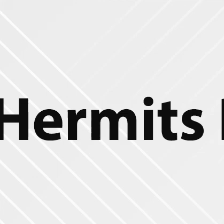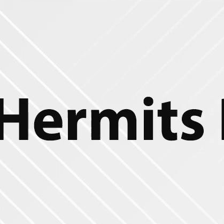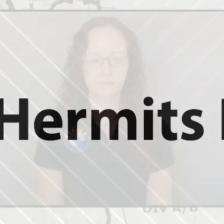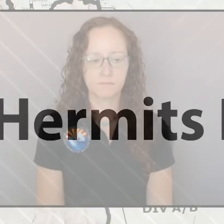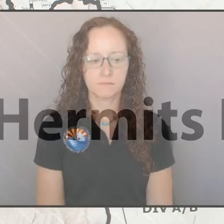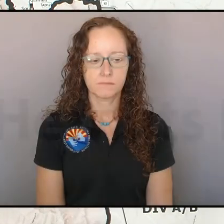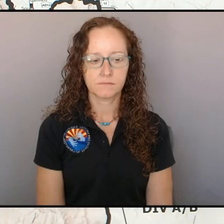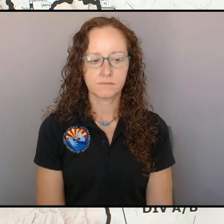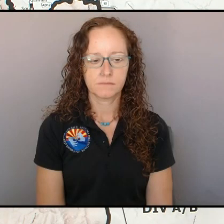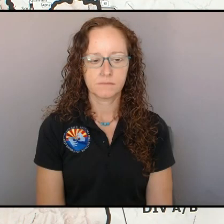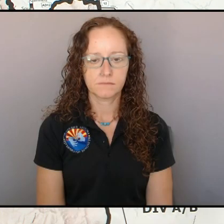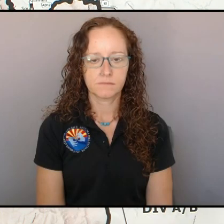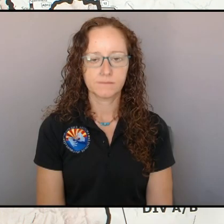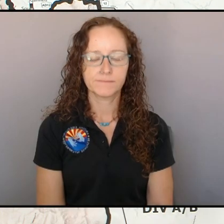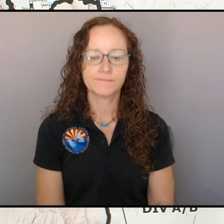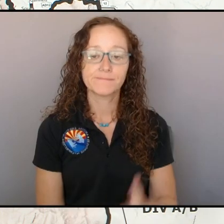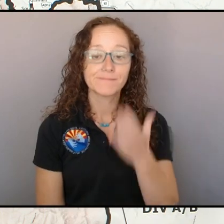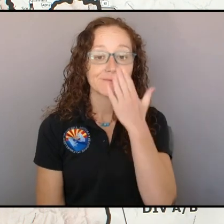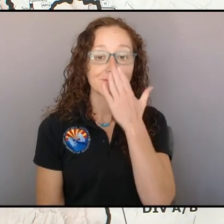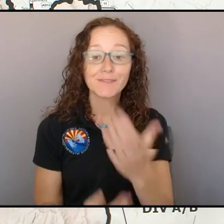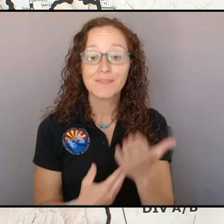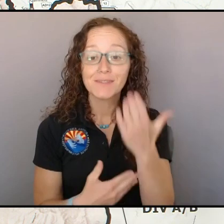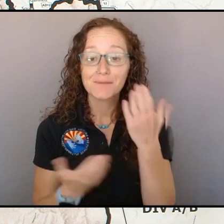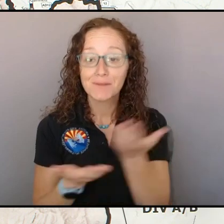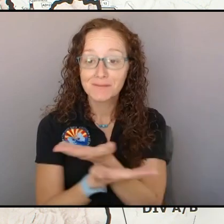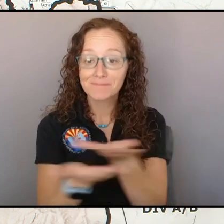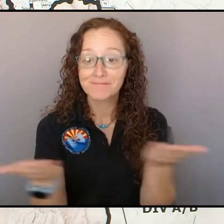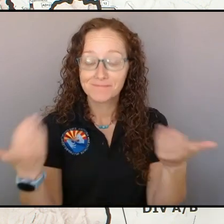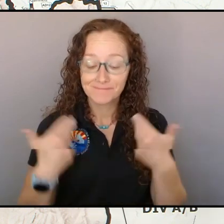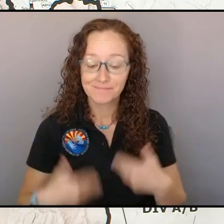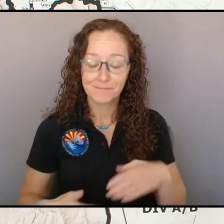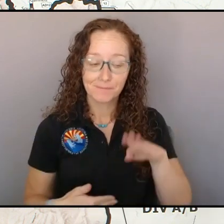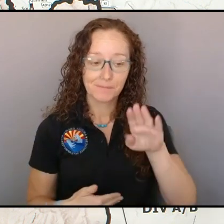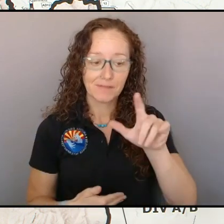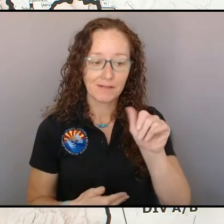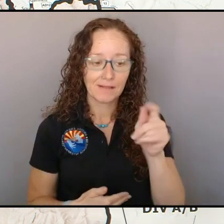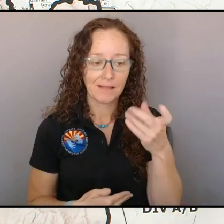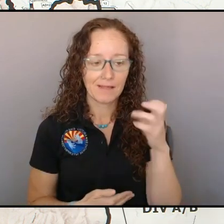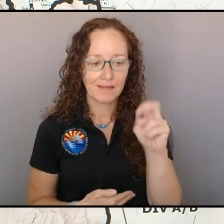Good morning, everyone. Bladen Breitreiter. Incident